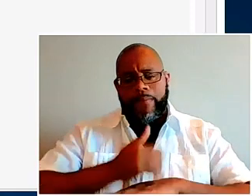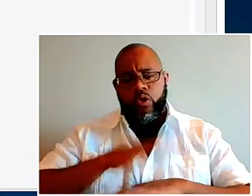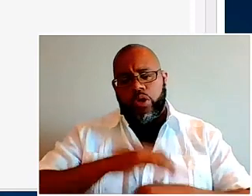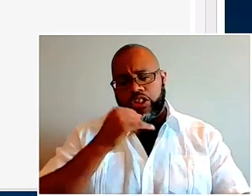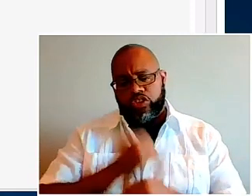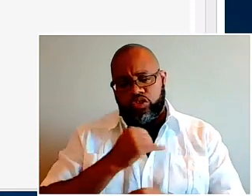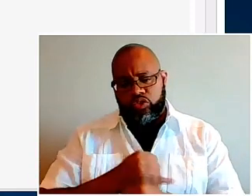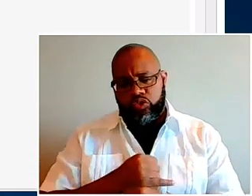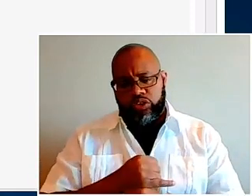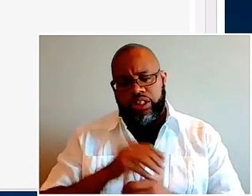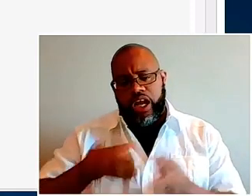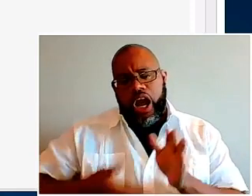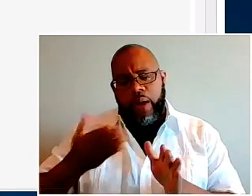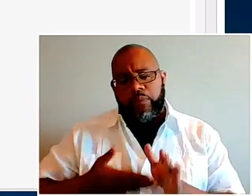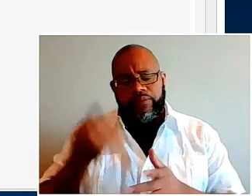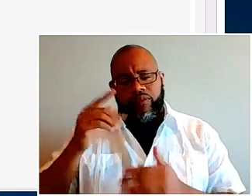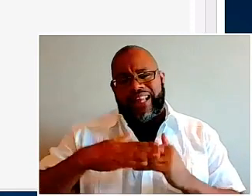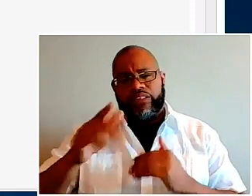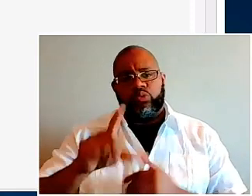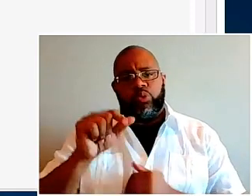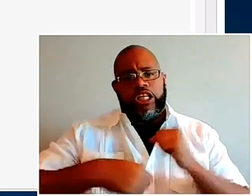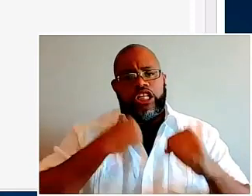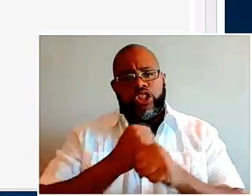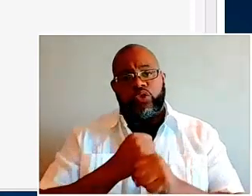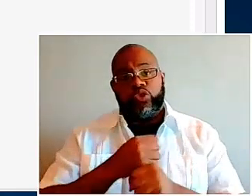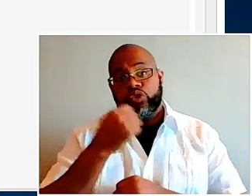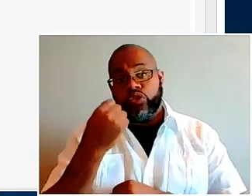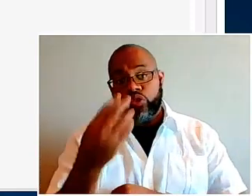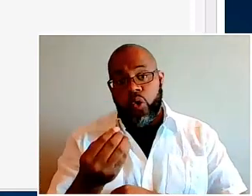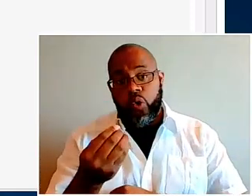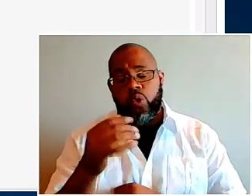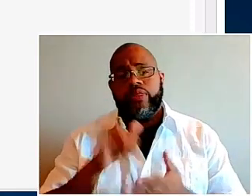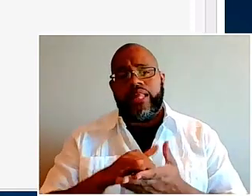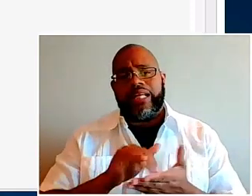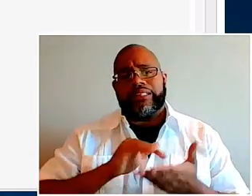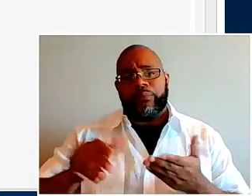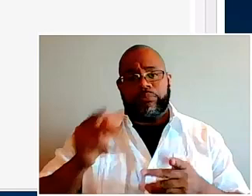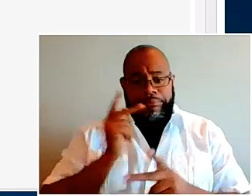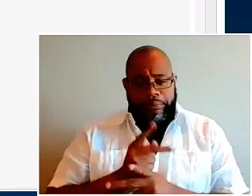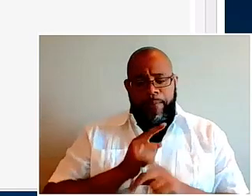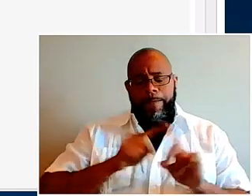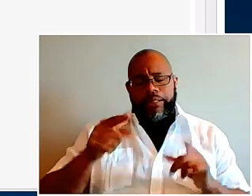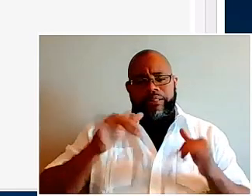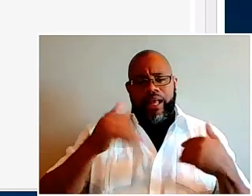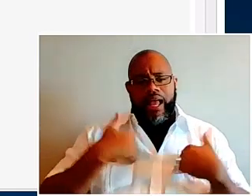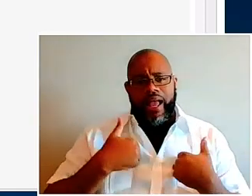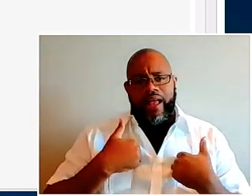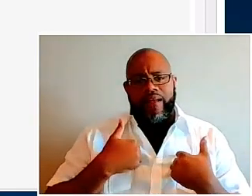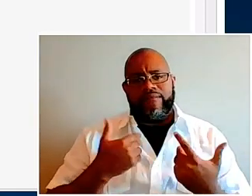operation for at least 20 years. So you can see the exemptions are retained. However, there is a sunset date there of